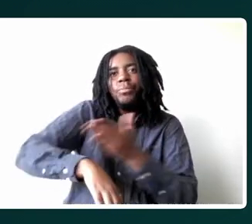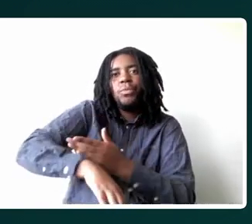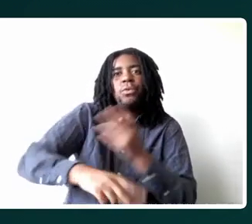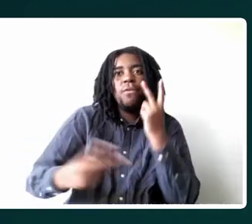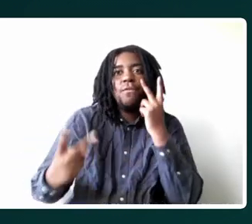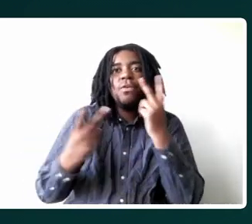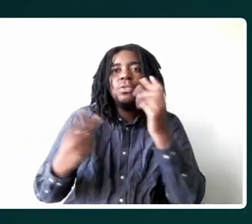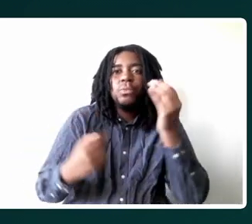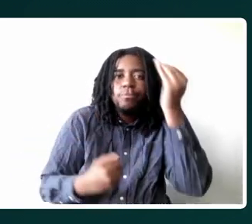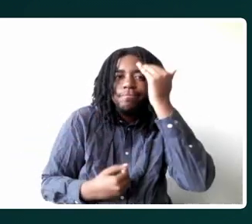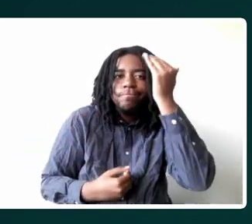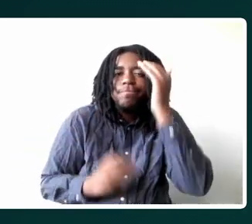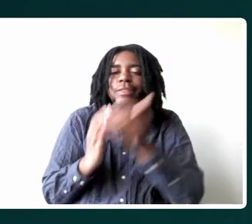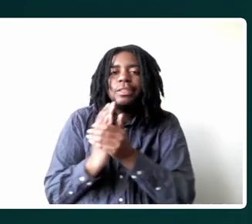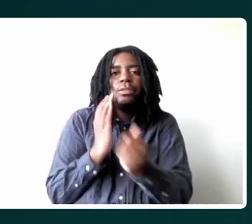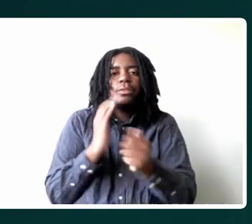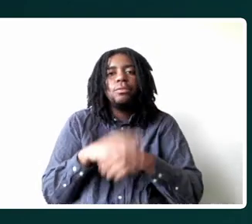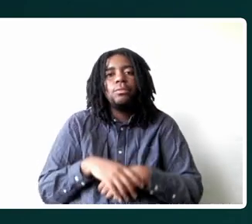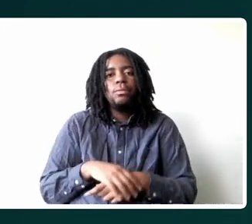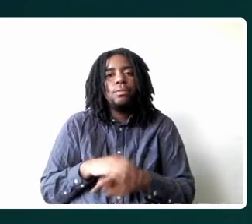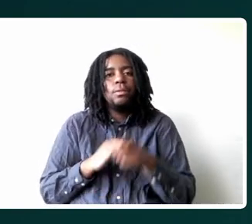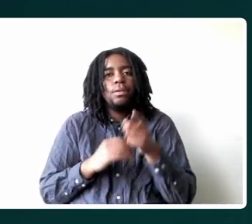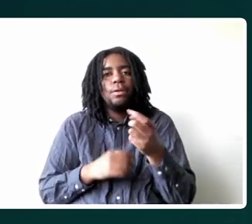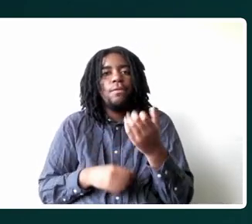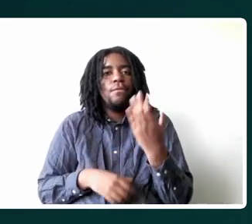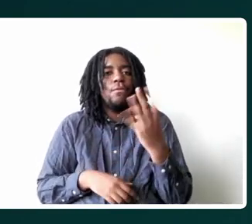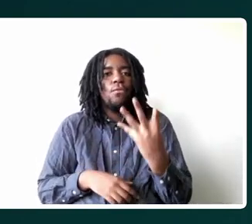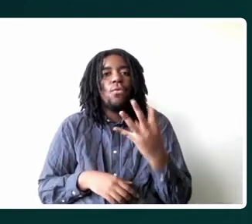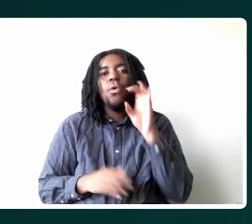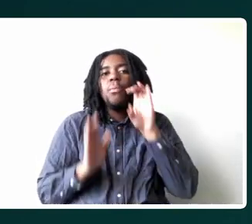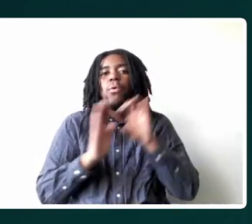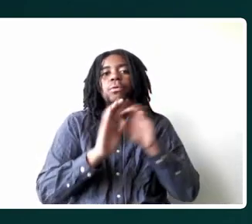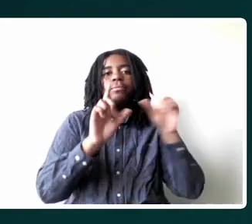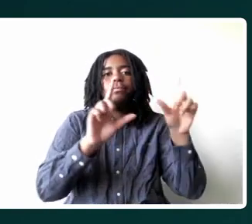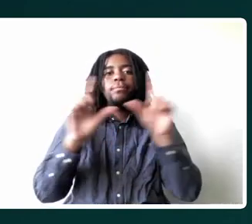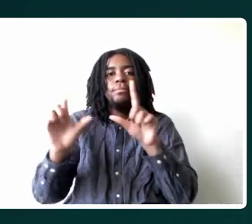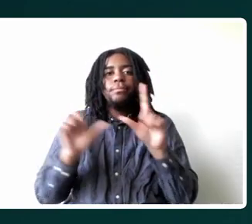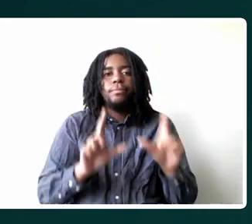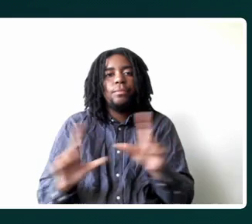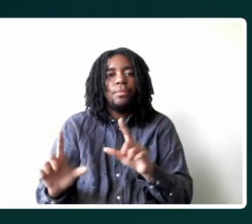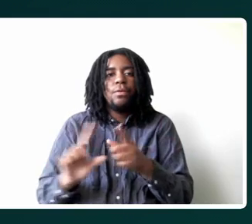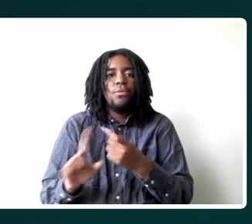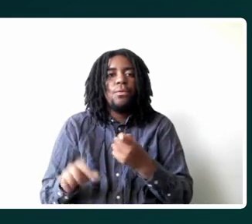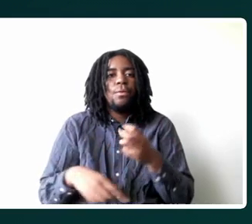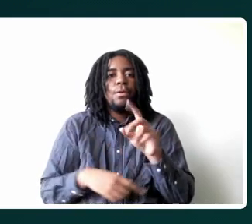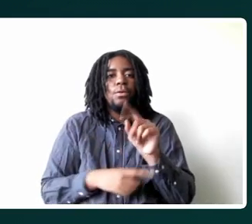And here we have four portraits from the Portrait Gallery's Outwin 2022 Portrait Competition. So,